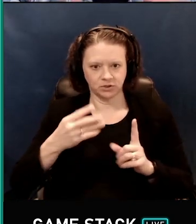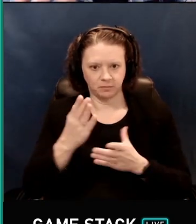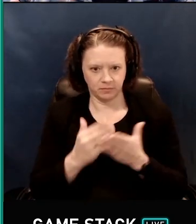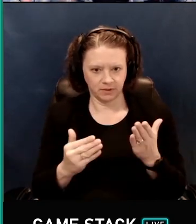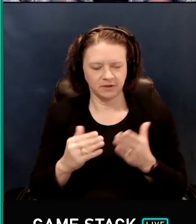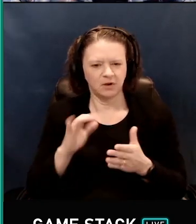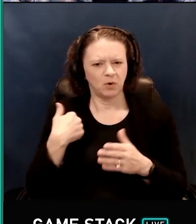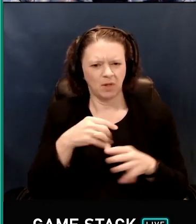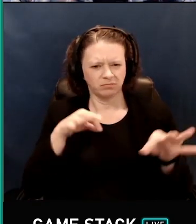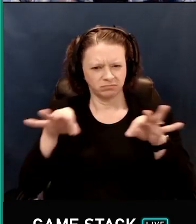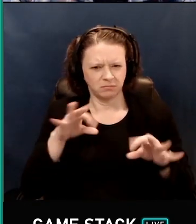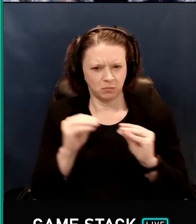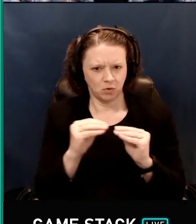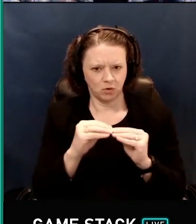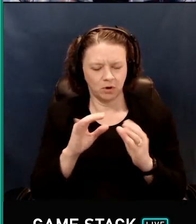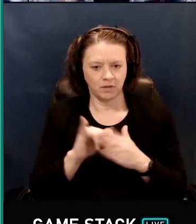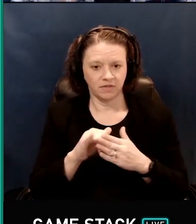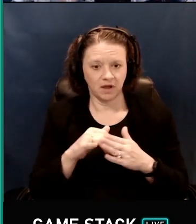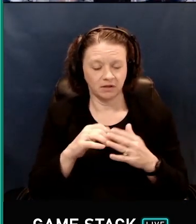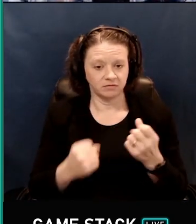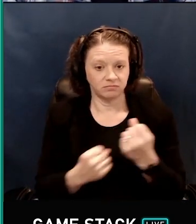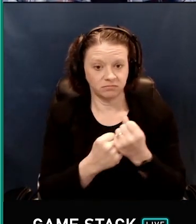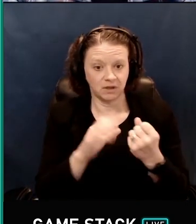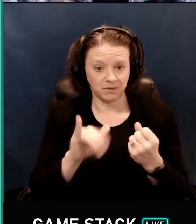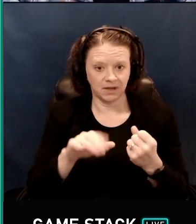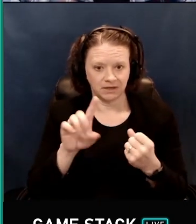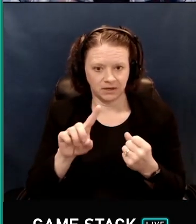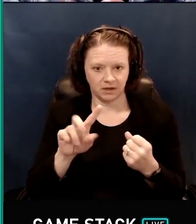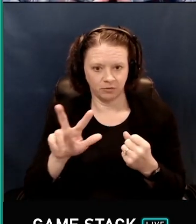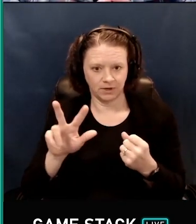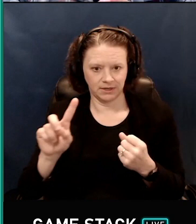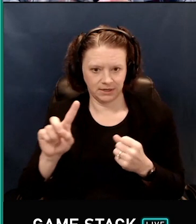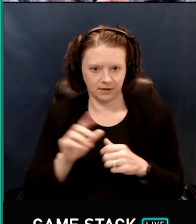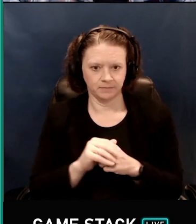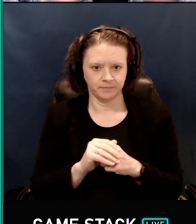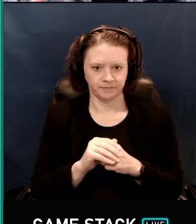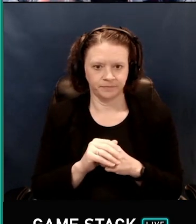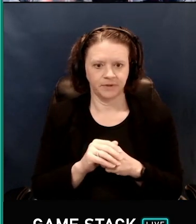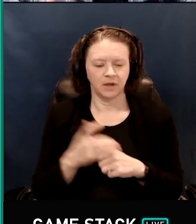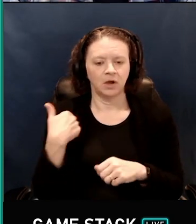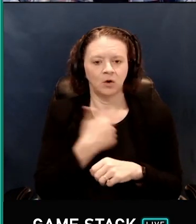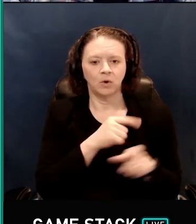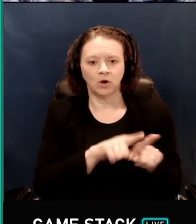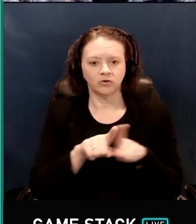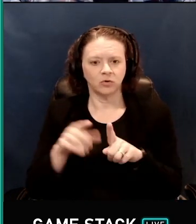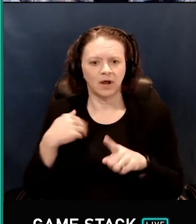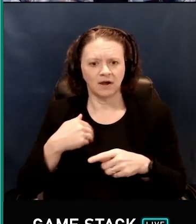it's essentially powered by D3D. And we have the Windows Storage stack. Windows Storage stack